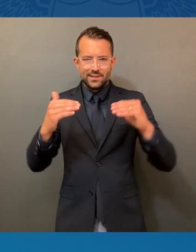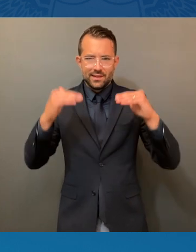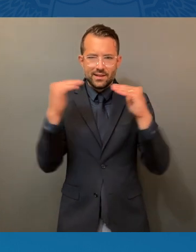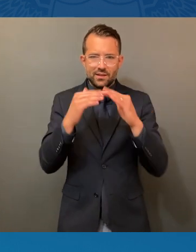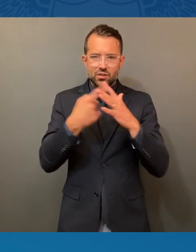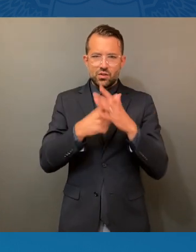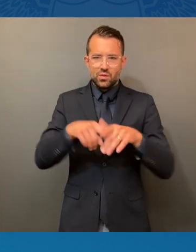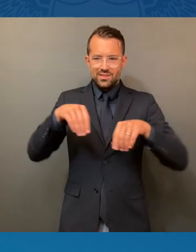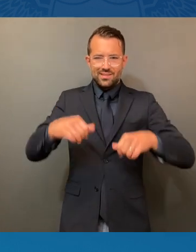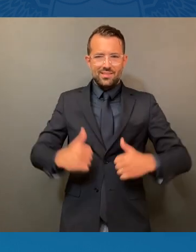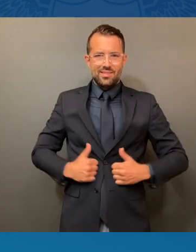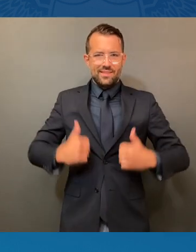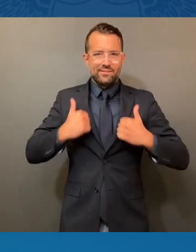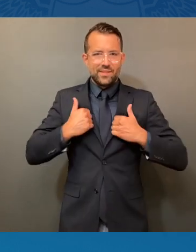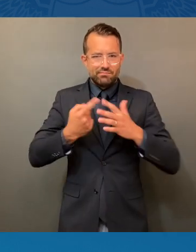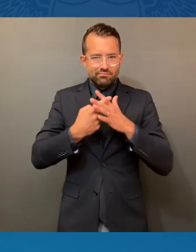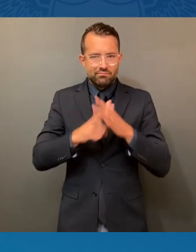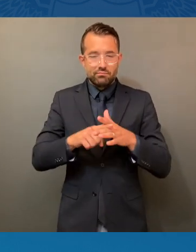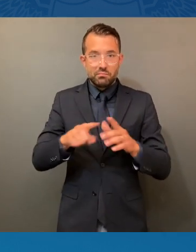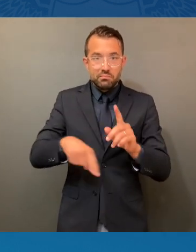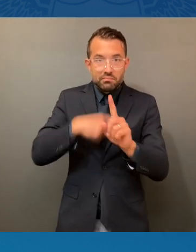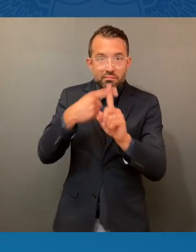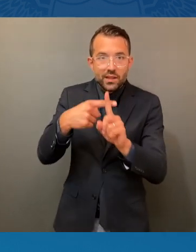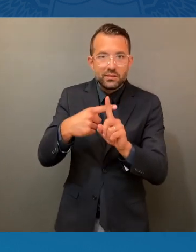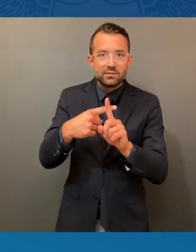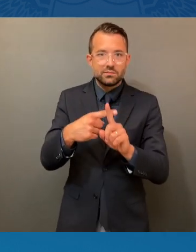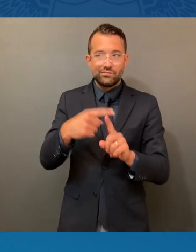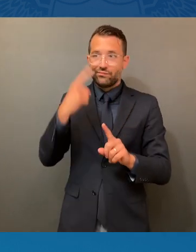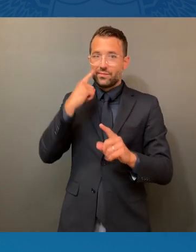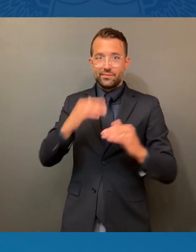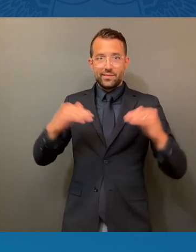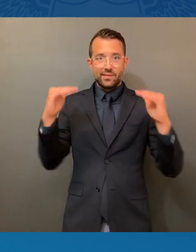and to an equal opportunity to reach their…potential."